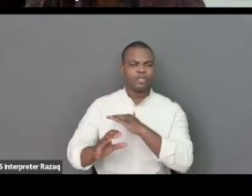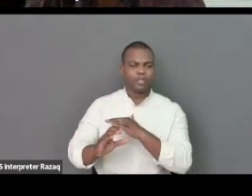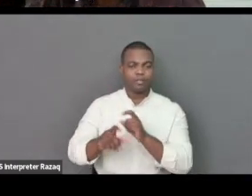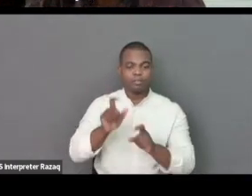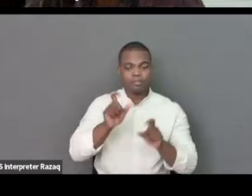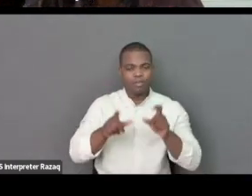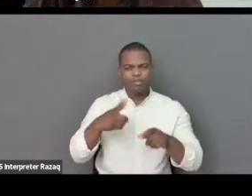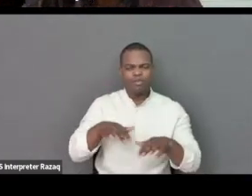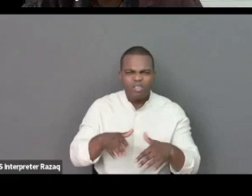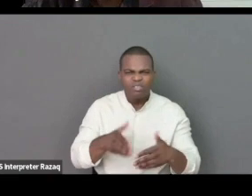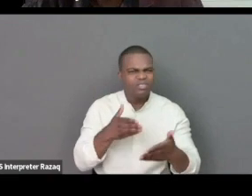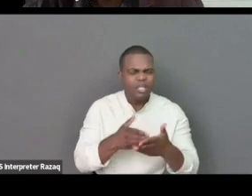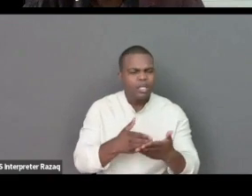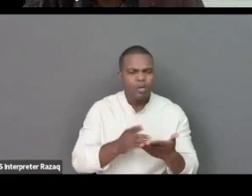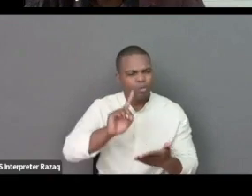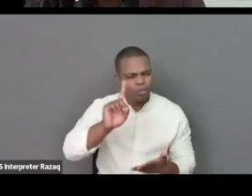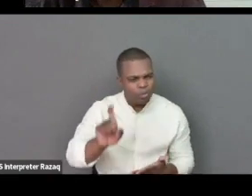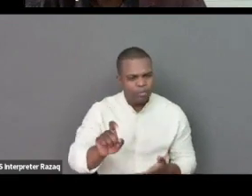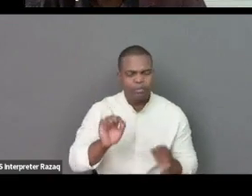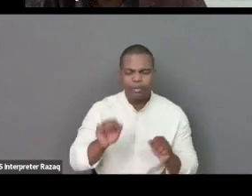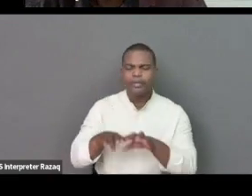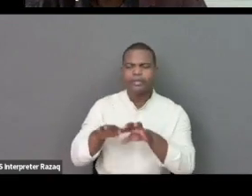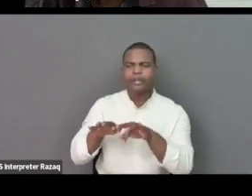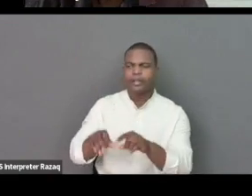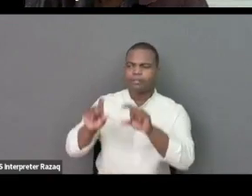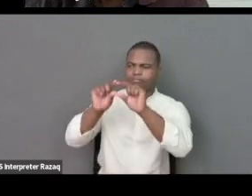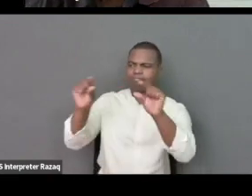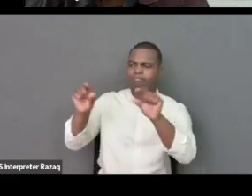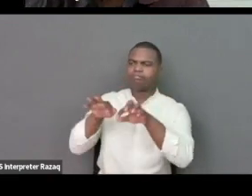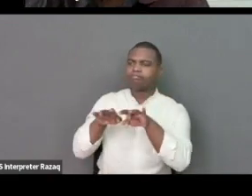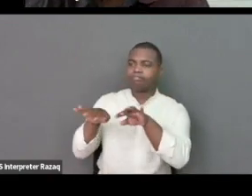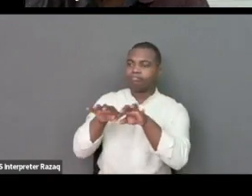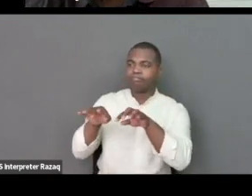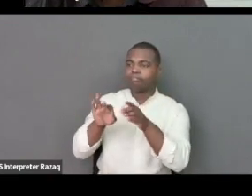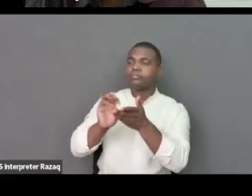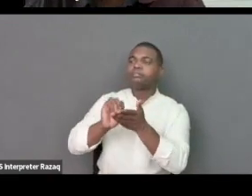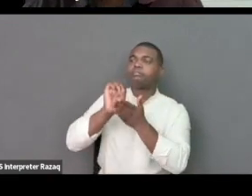And these three instruments are also dynamically